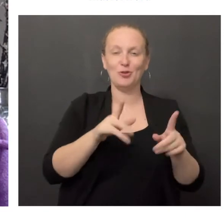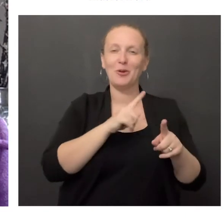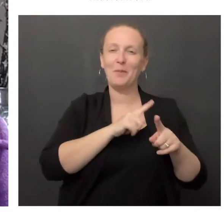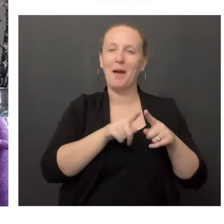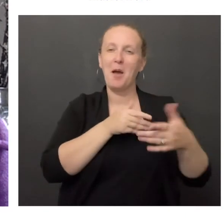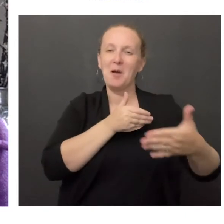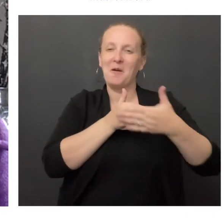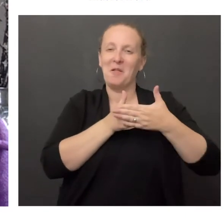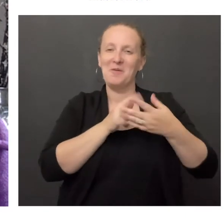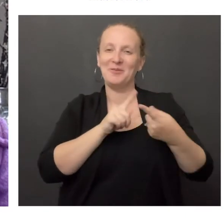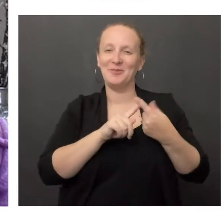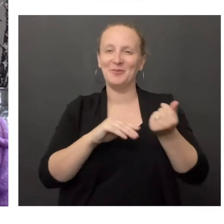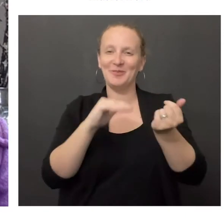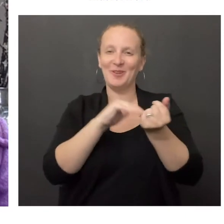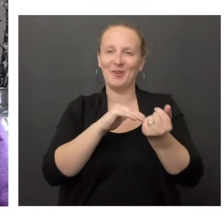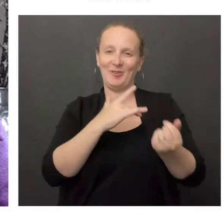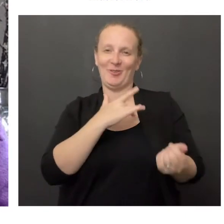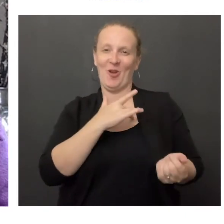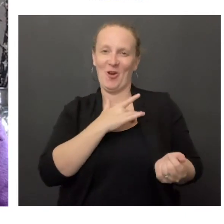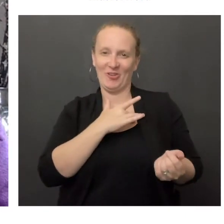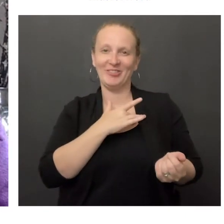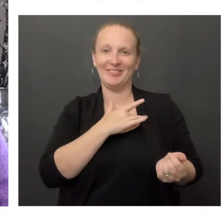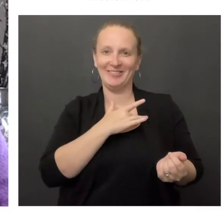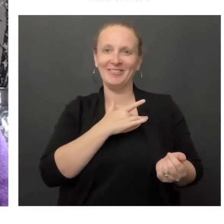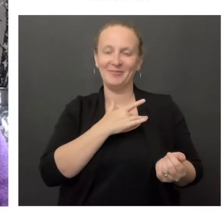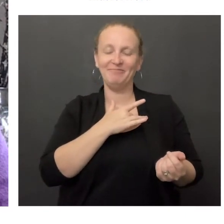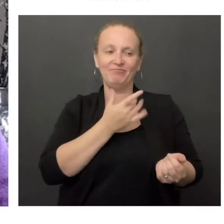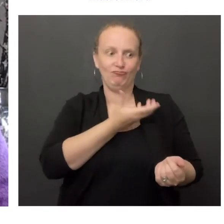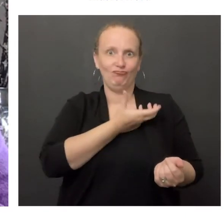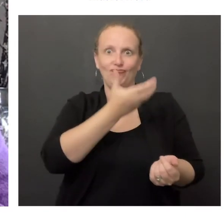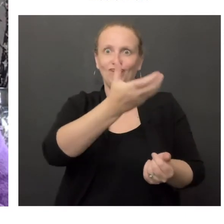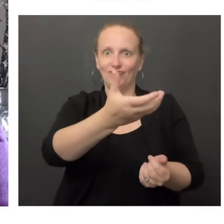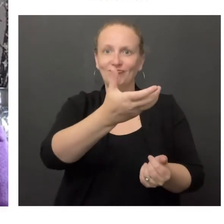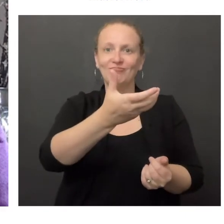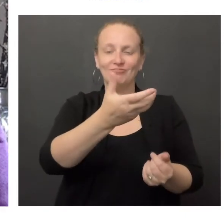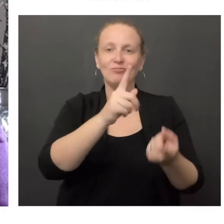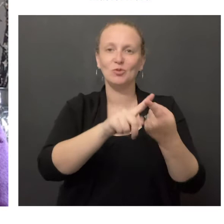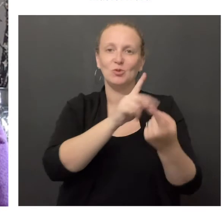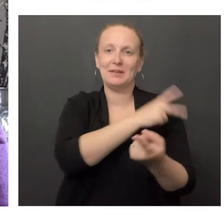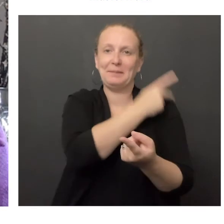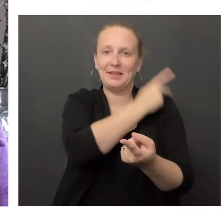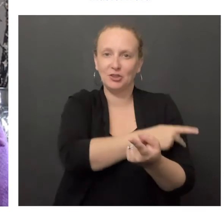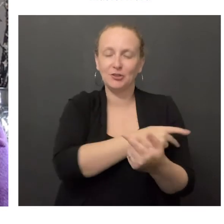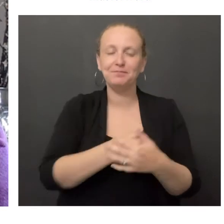any other ways that you see the COVID-19 has changed the role of the